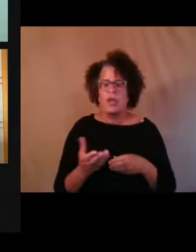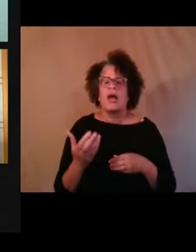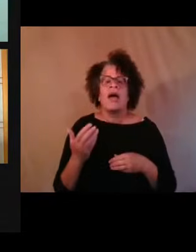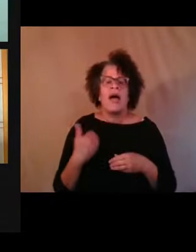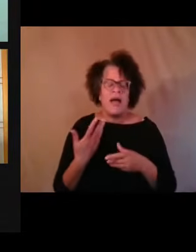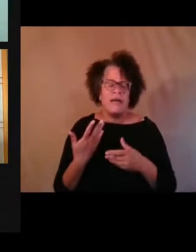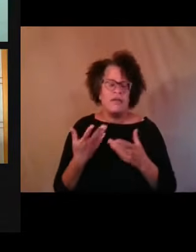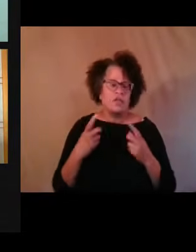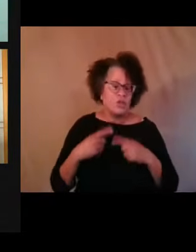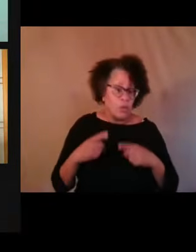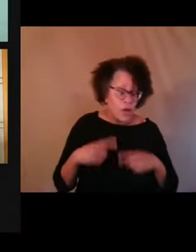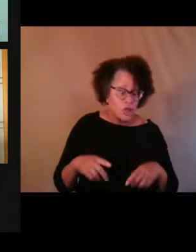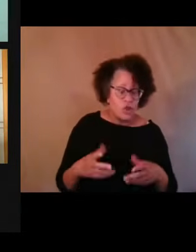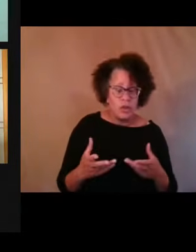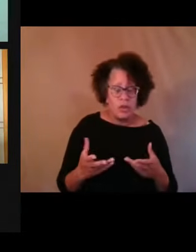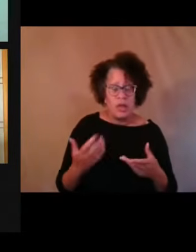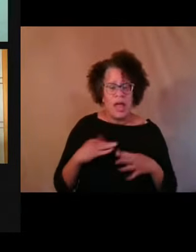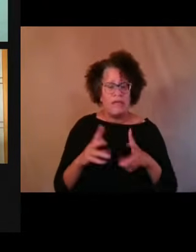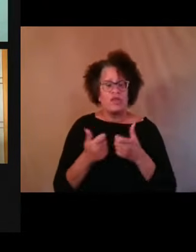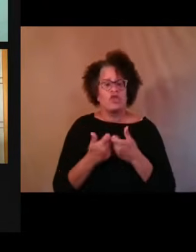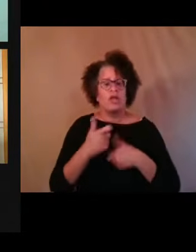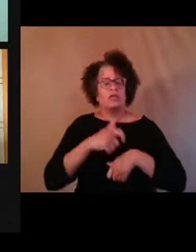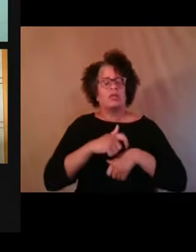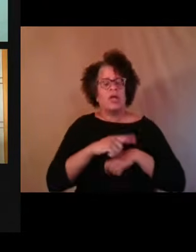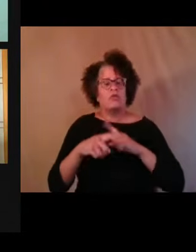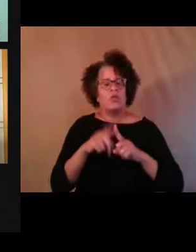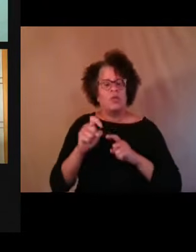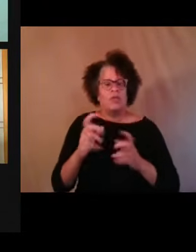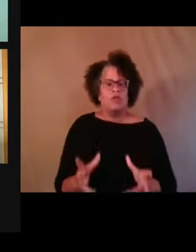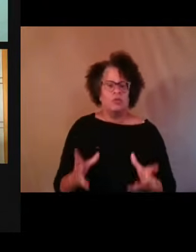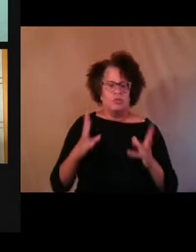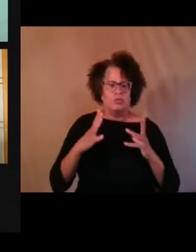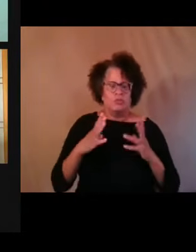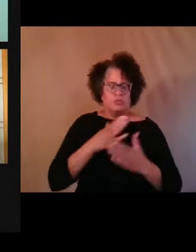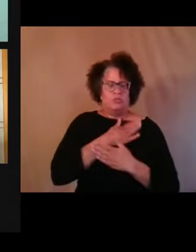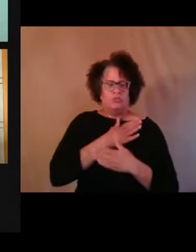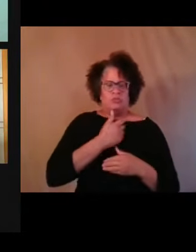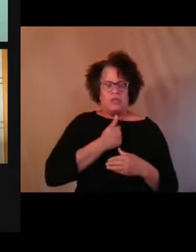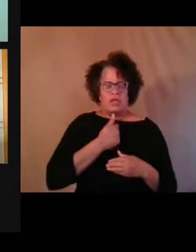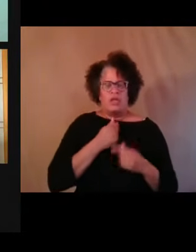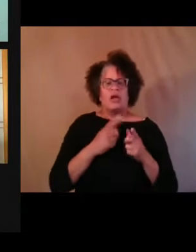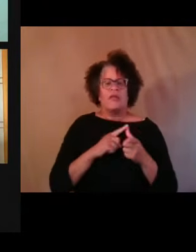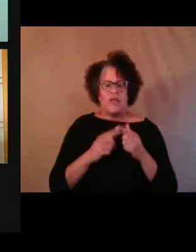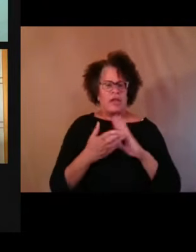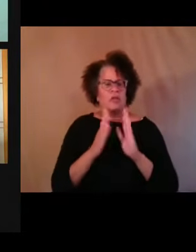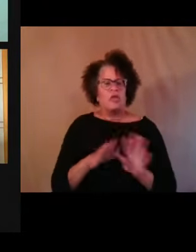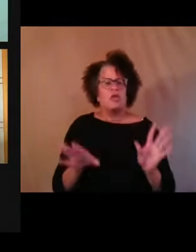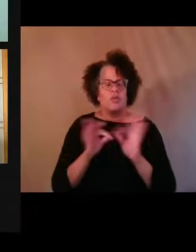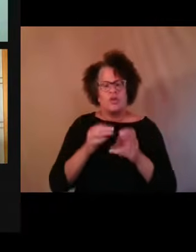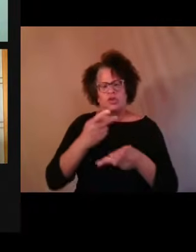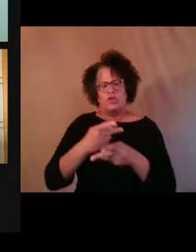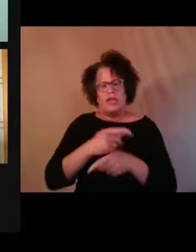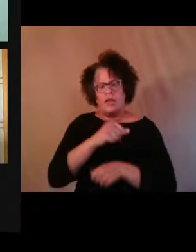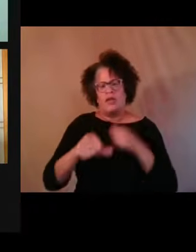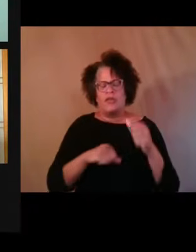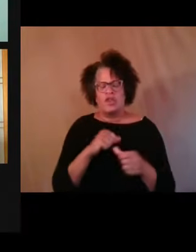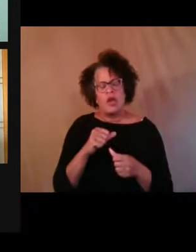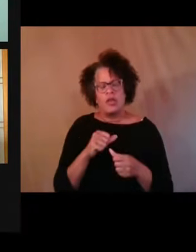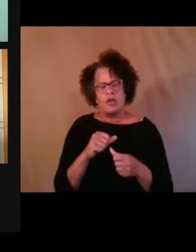or having difficult times where we need to take time off. And our community should be taking care of that, that we can actually take that time